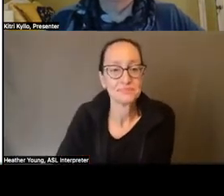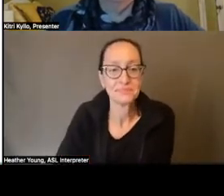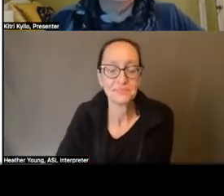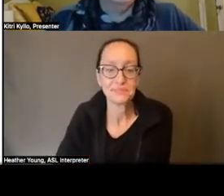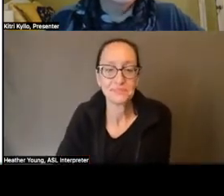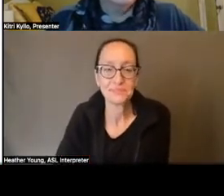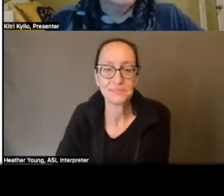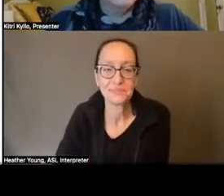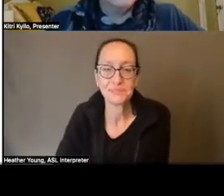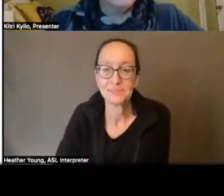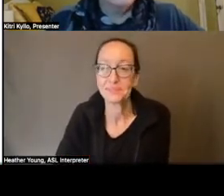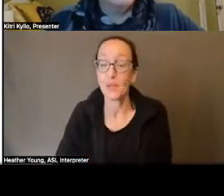So our hope for today,